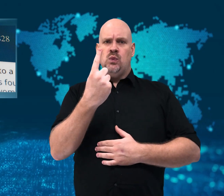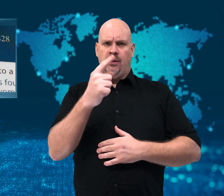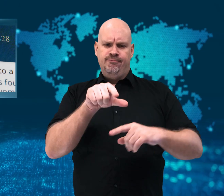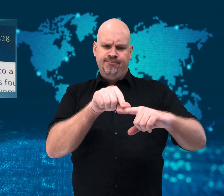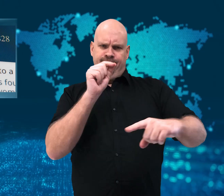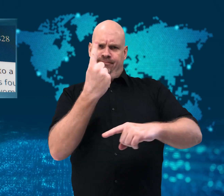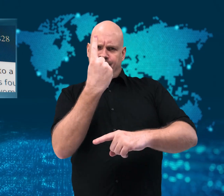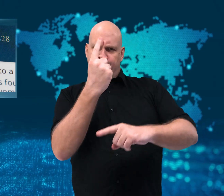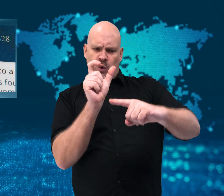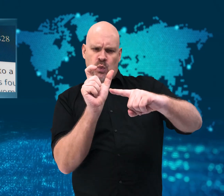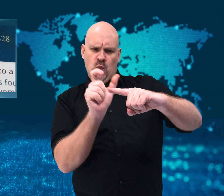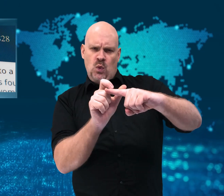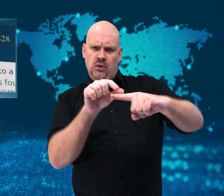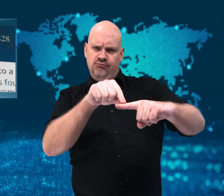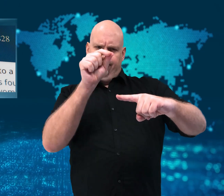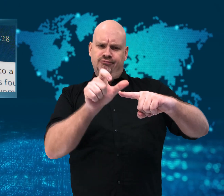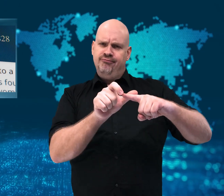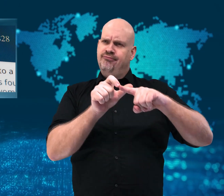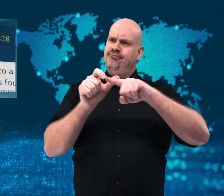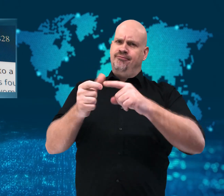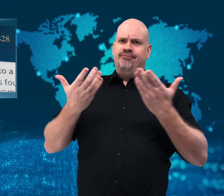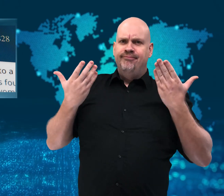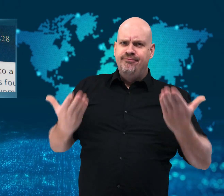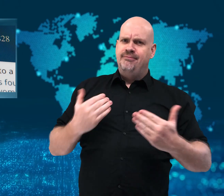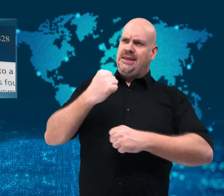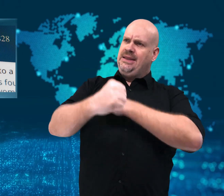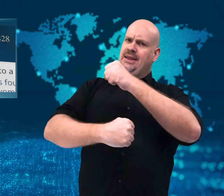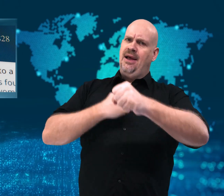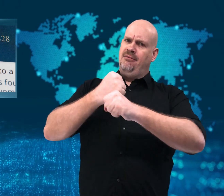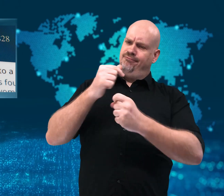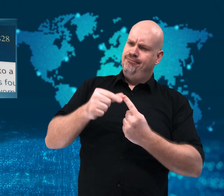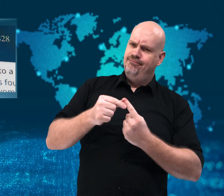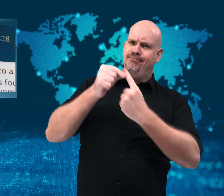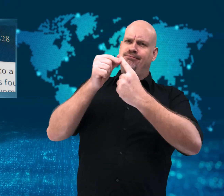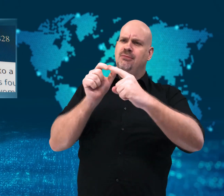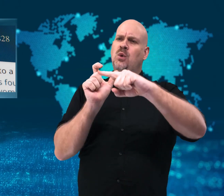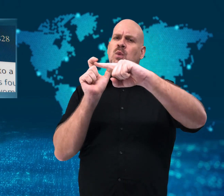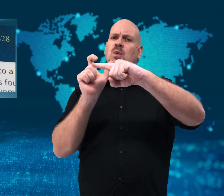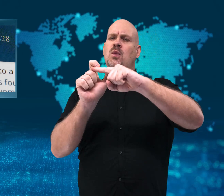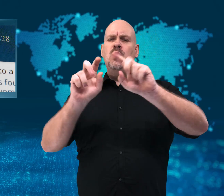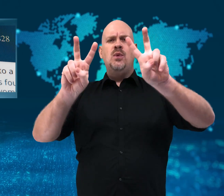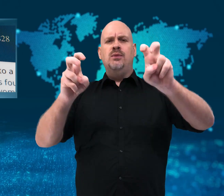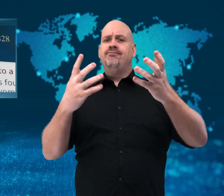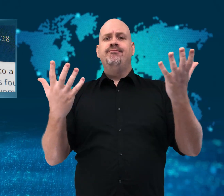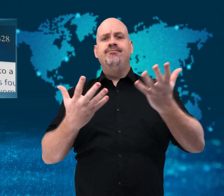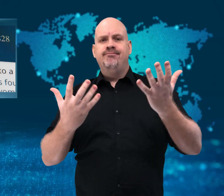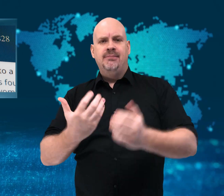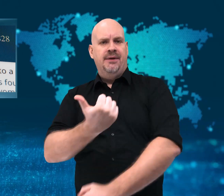The word was selected because of the